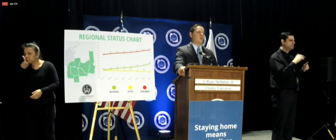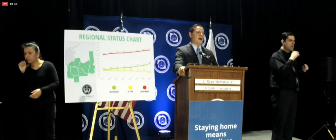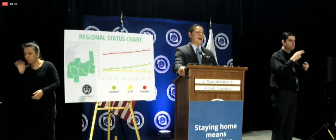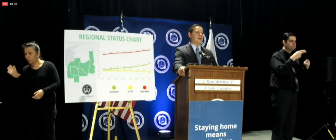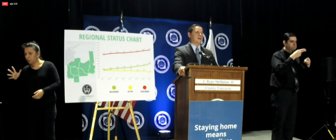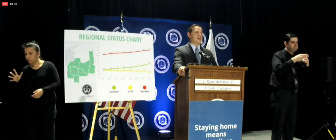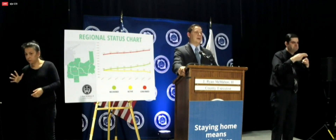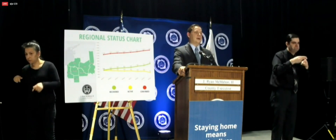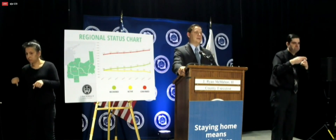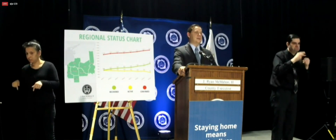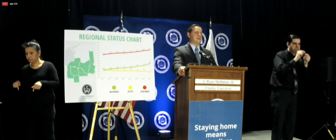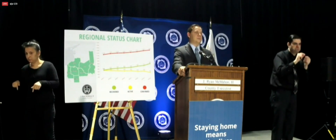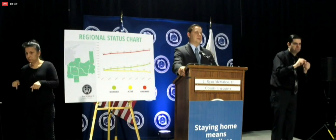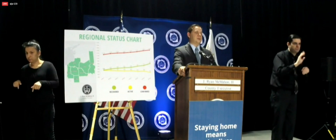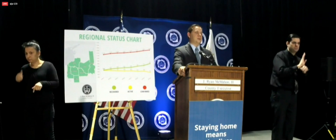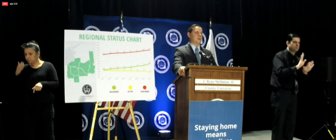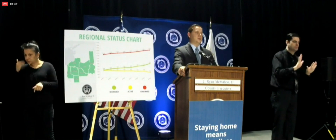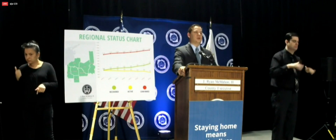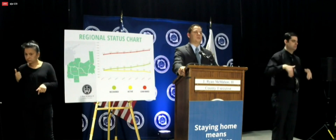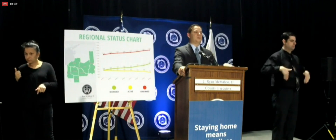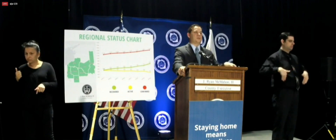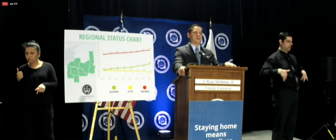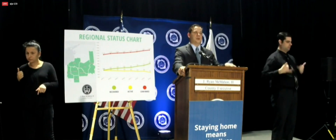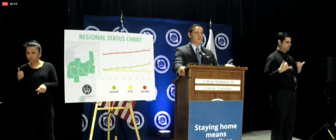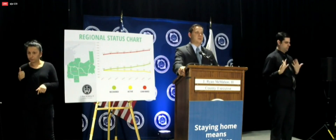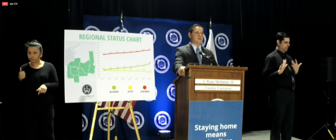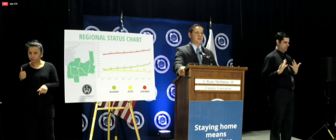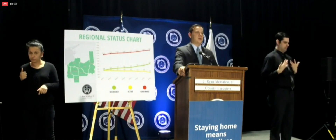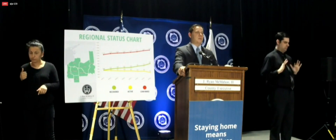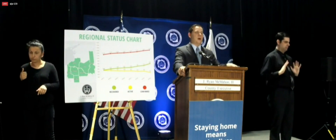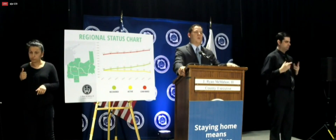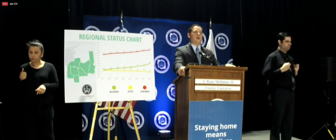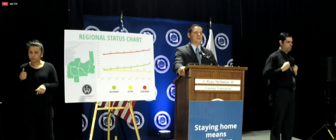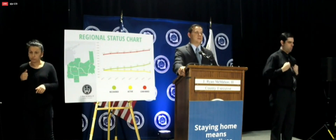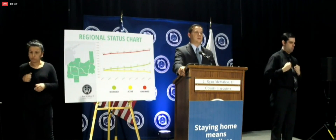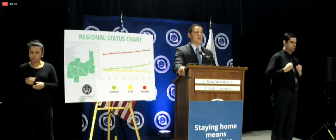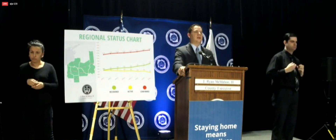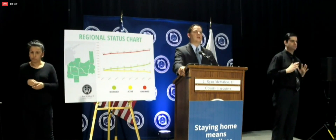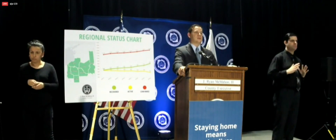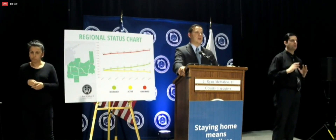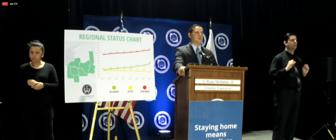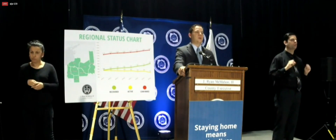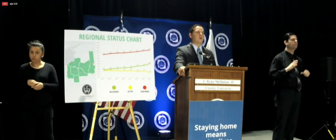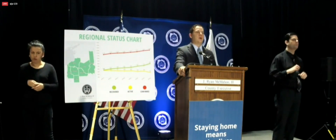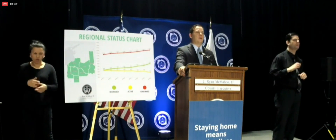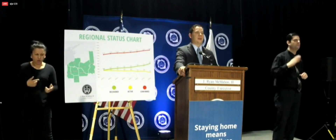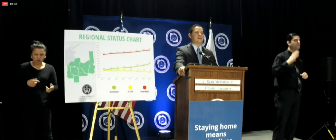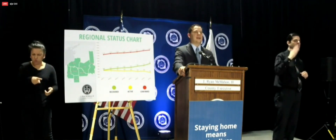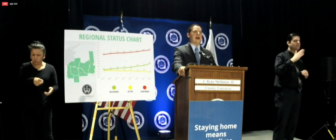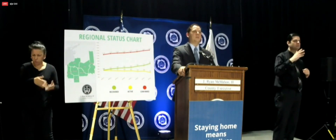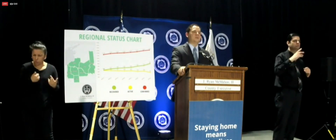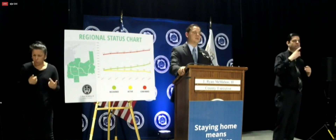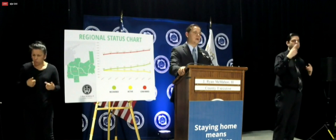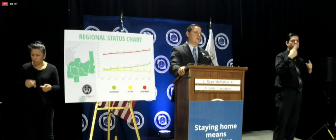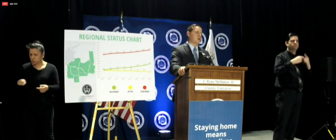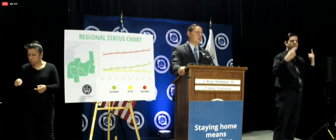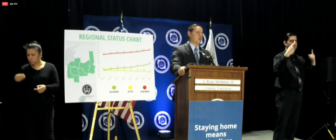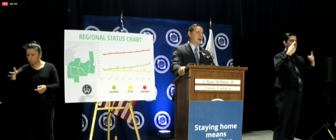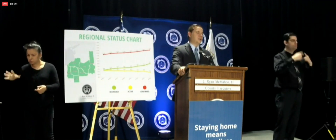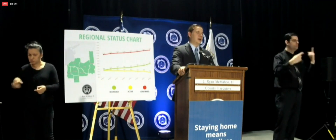WE ARE NOT GOING TO SPECIFICALLY TALK ABOUT ANY OF THIS BECAUSE, WE DON'T WANT -- THERE COULD BE DISAGREEMENTS ABOUT WHAT THAT